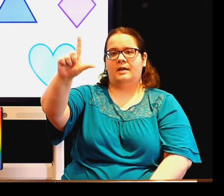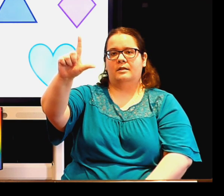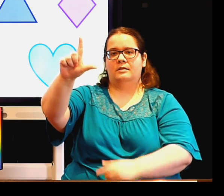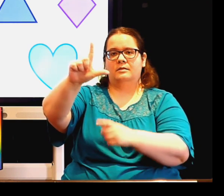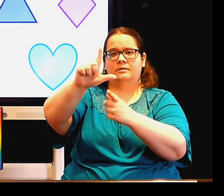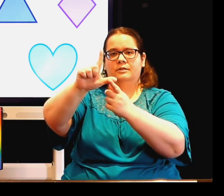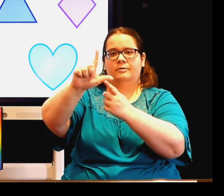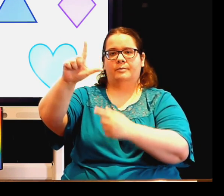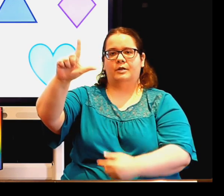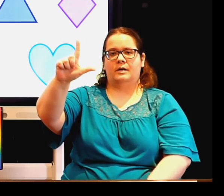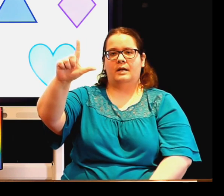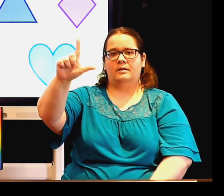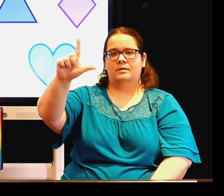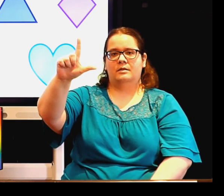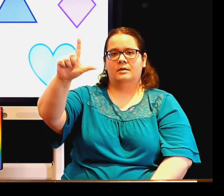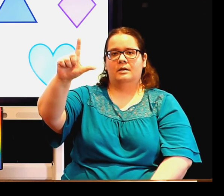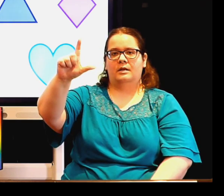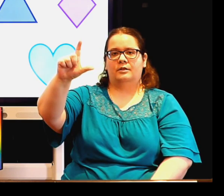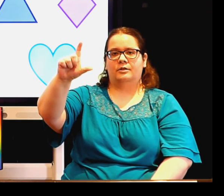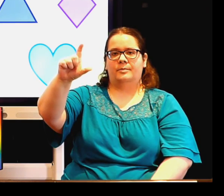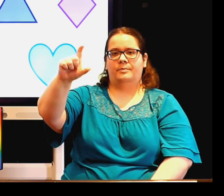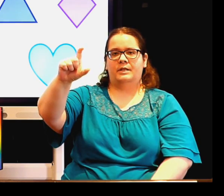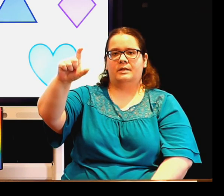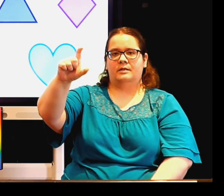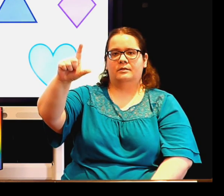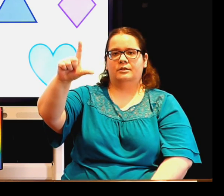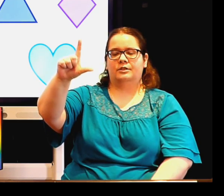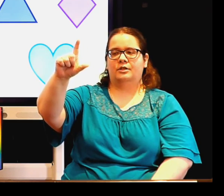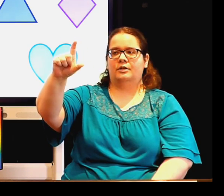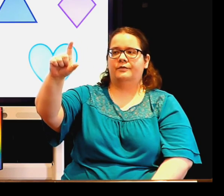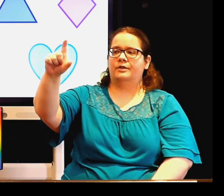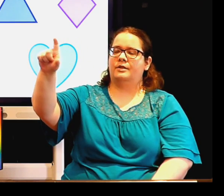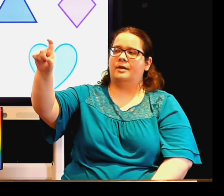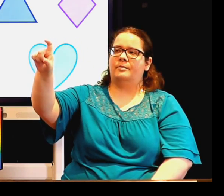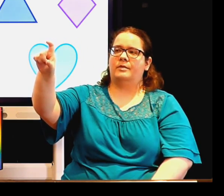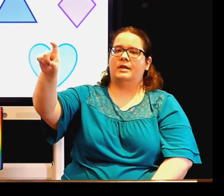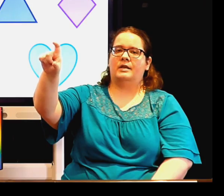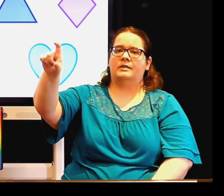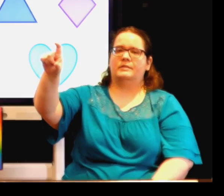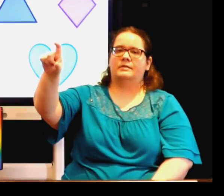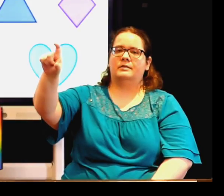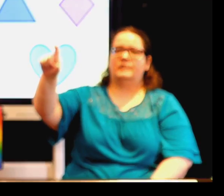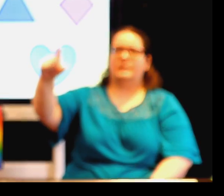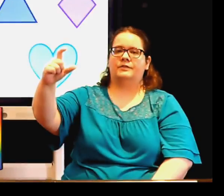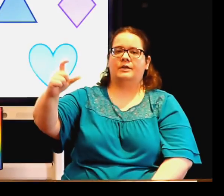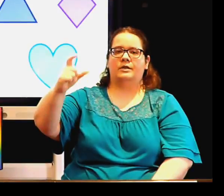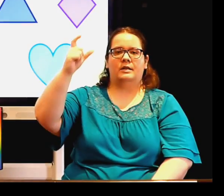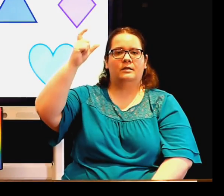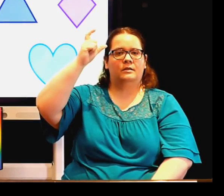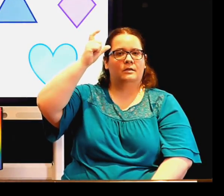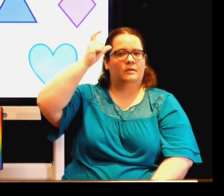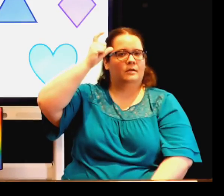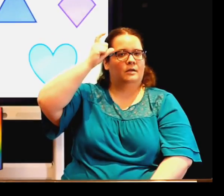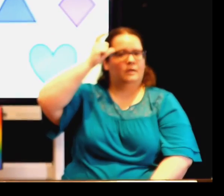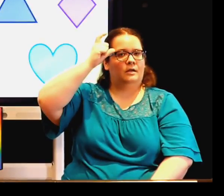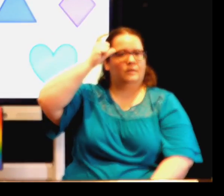so remember our L, then you're gonna bend it. Just curved your thumb and index finger in. You're